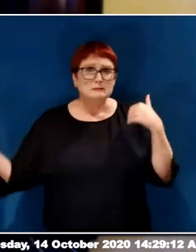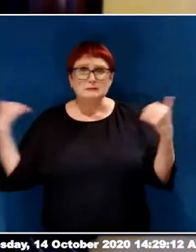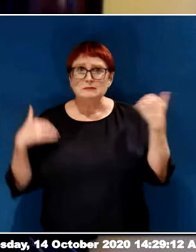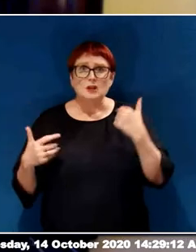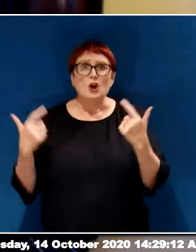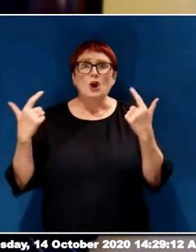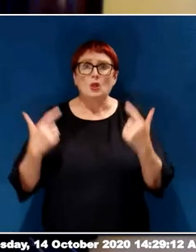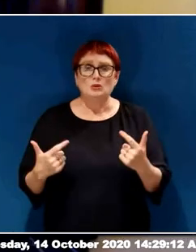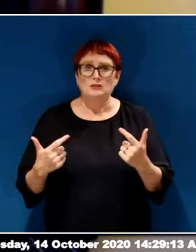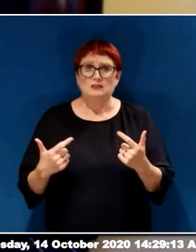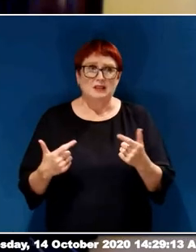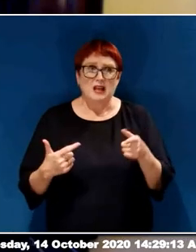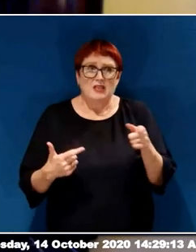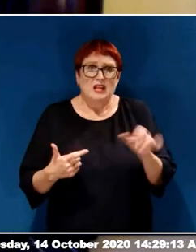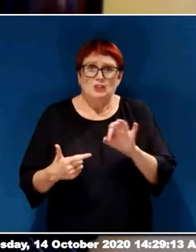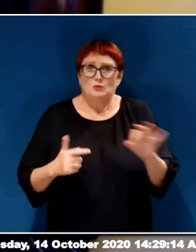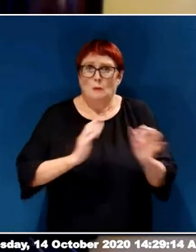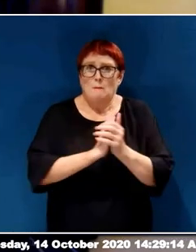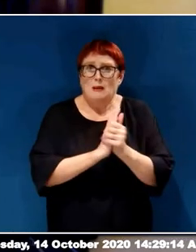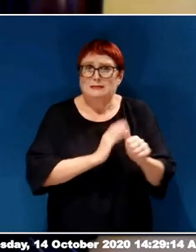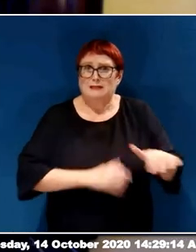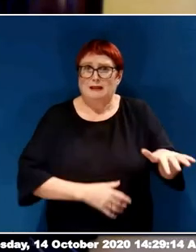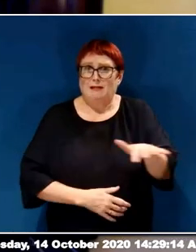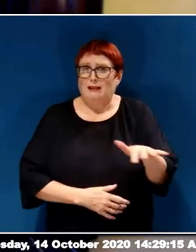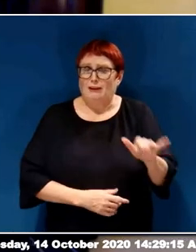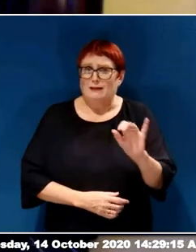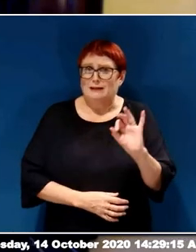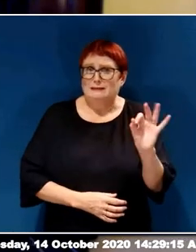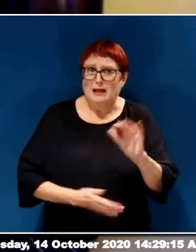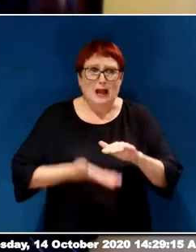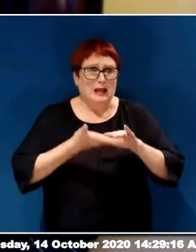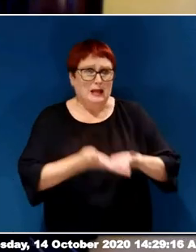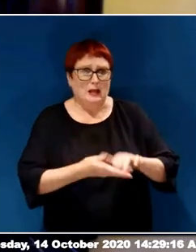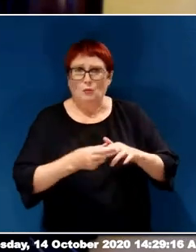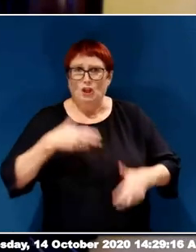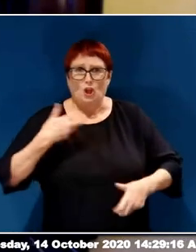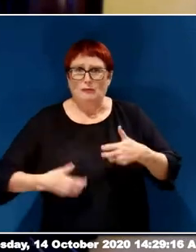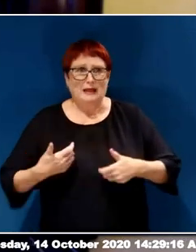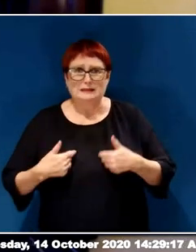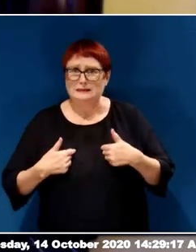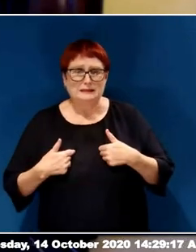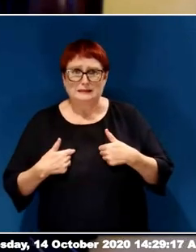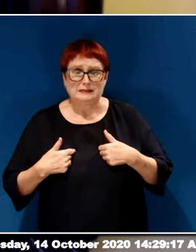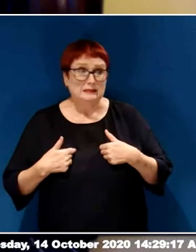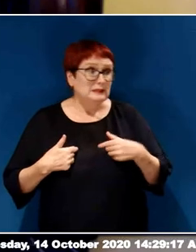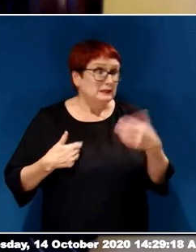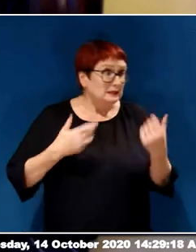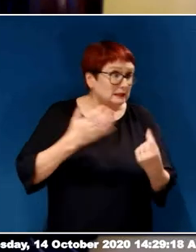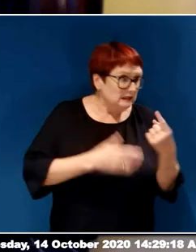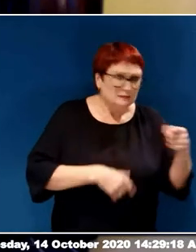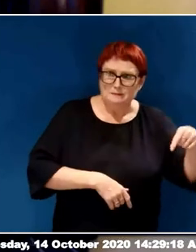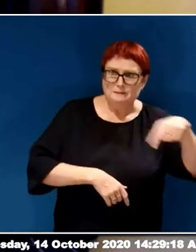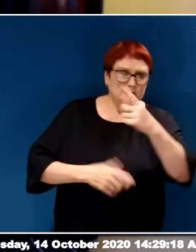And I refer them to external bodies, Australian Human Rights Commission and,